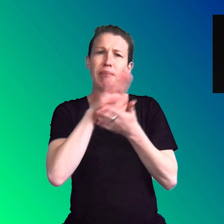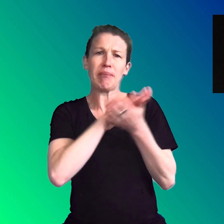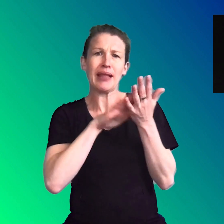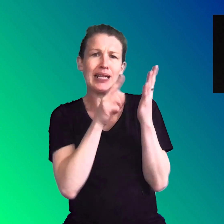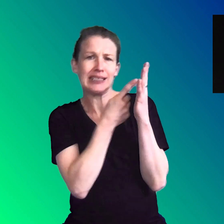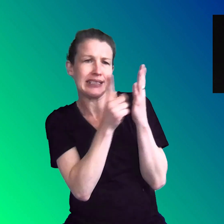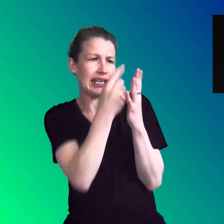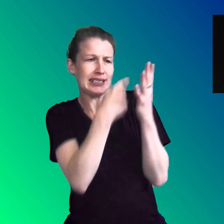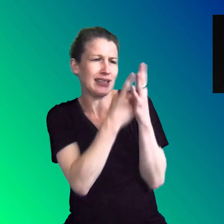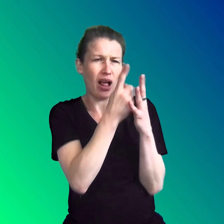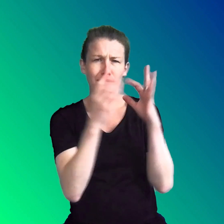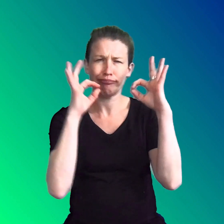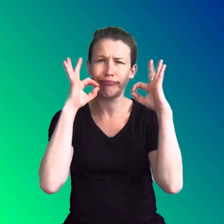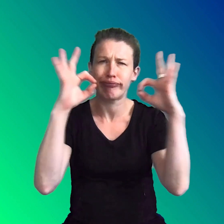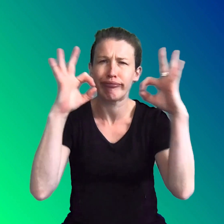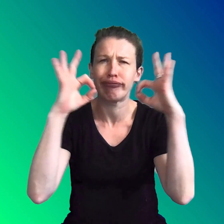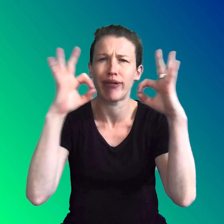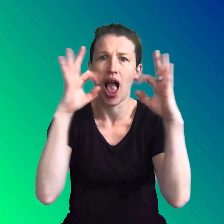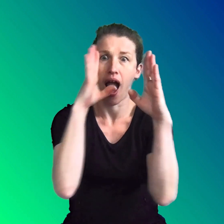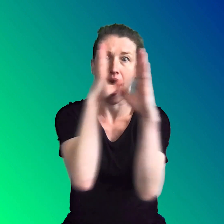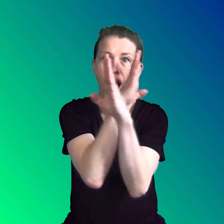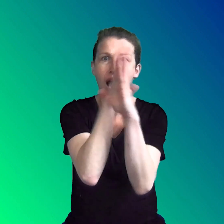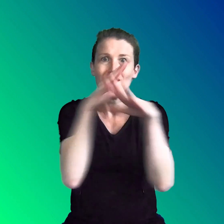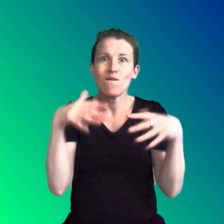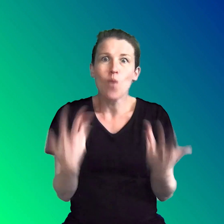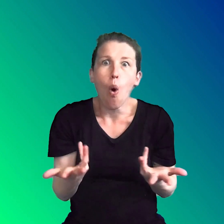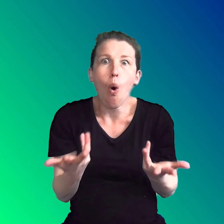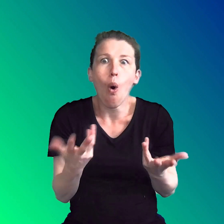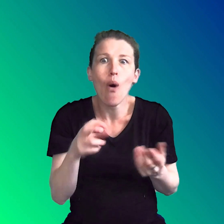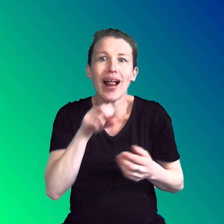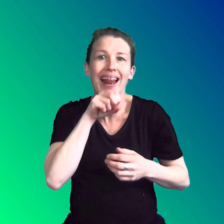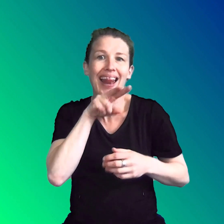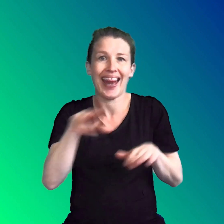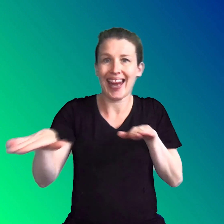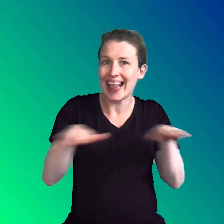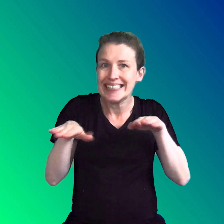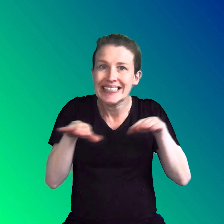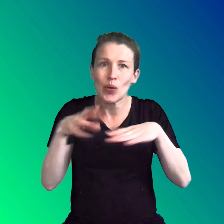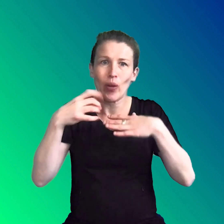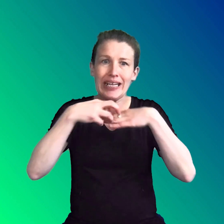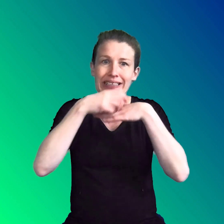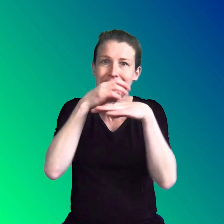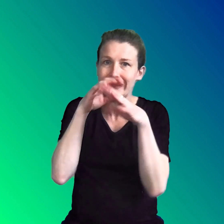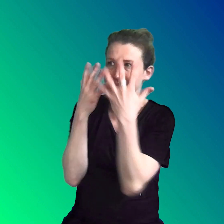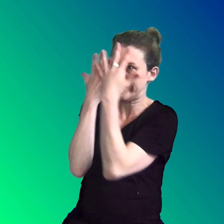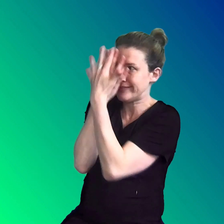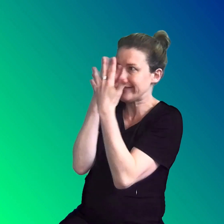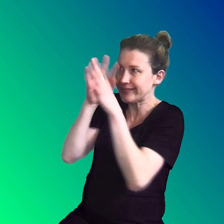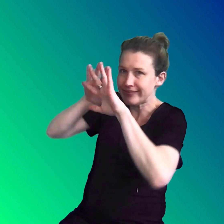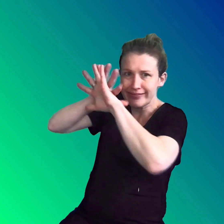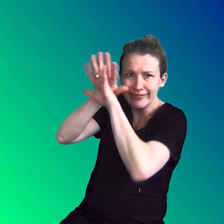It also makes them a fantastic place to hide, if you're a lizard or an insect.